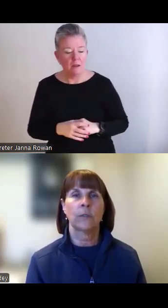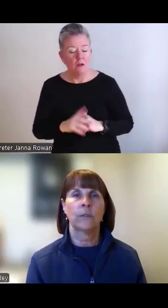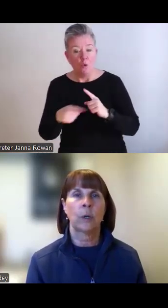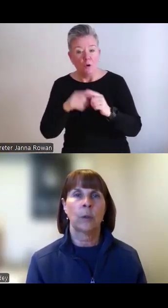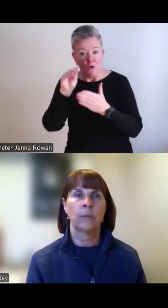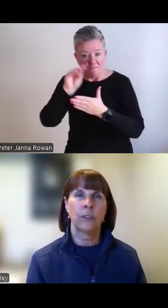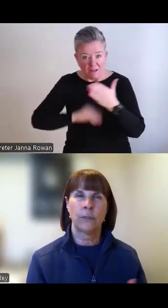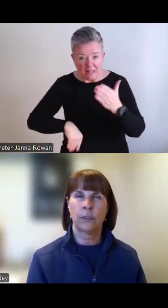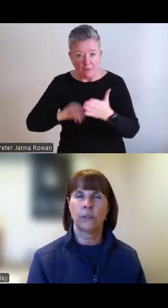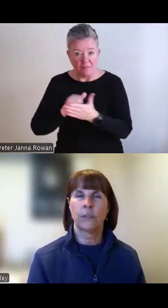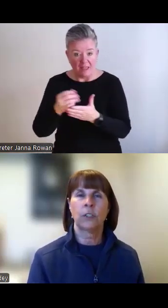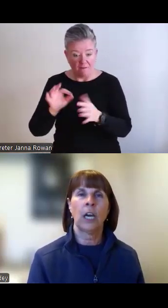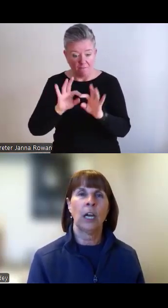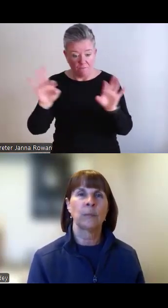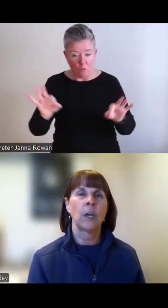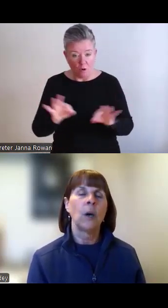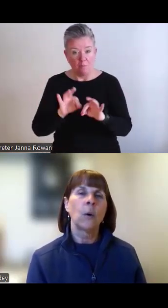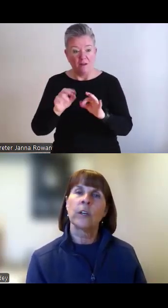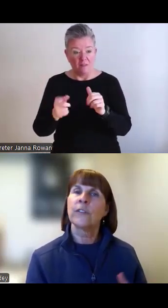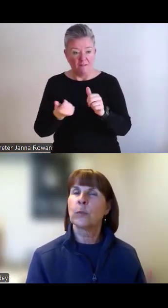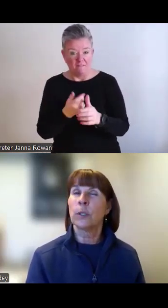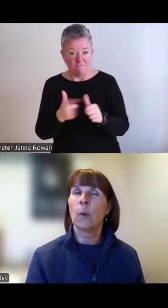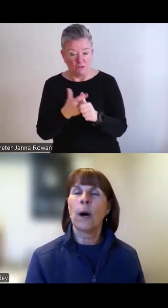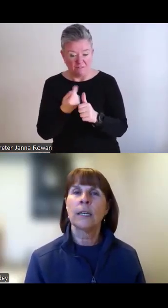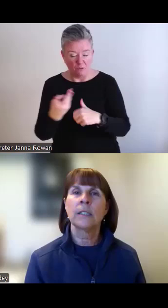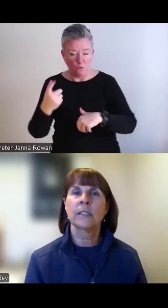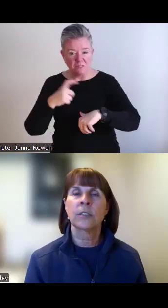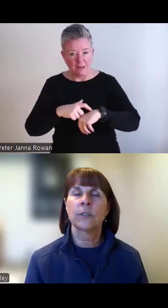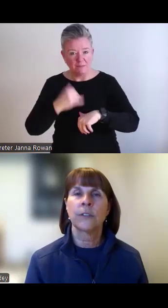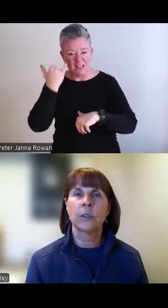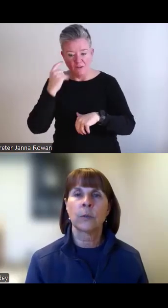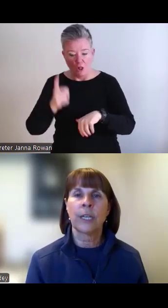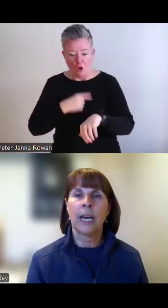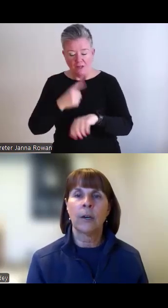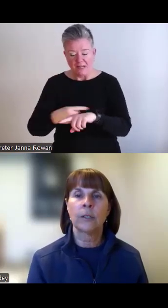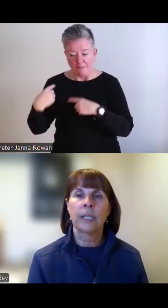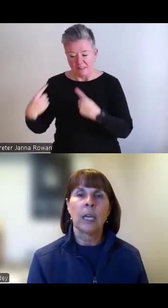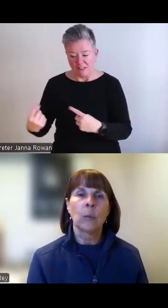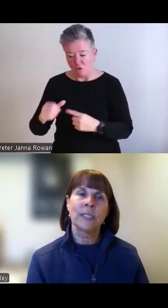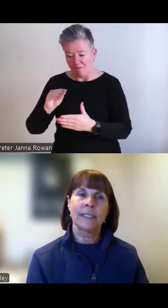submission form for the first few times or if it's been a while since you've filled one out,